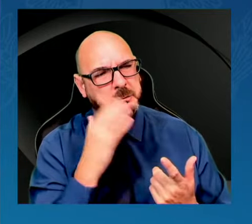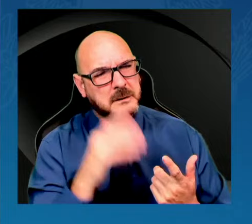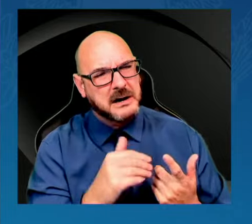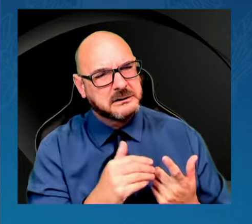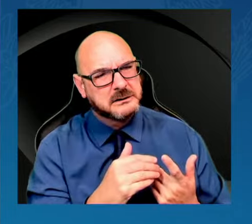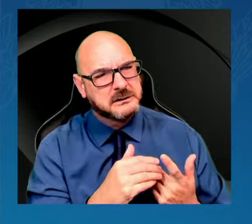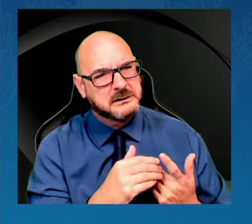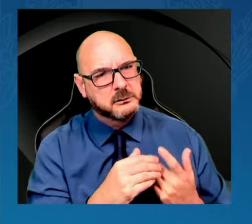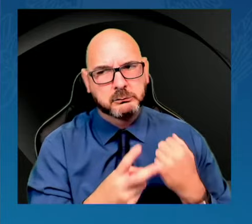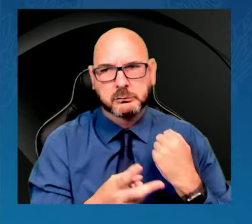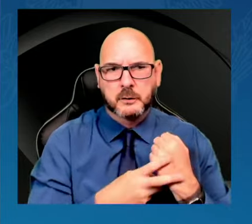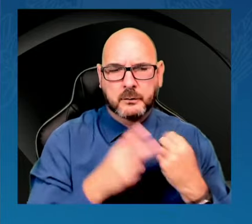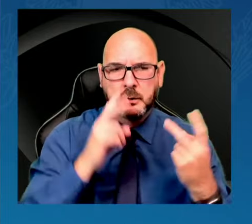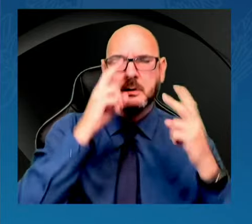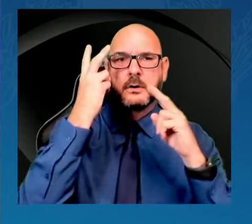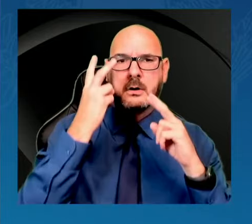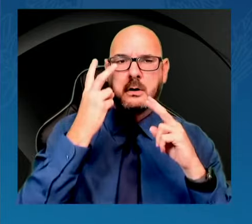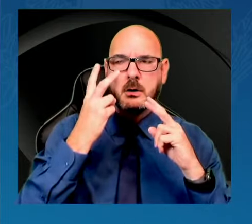I couldn't reconcile it. Now I can.